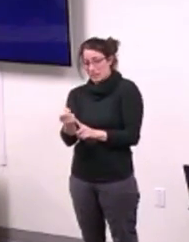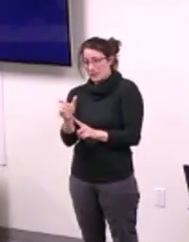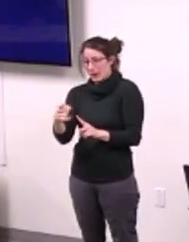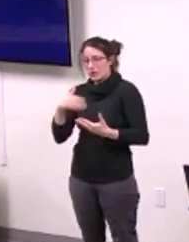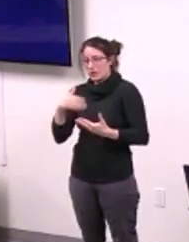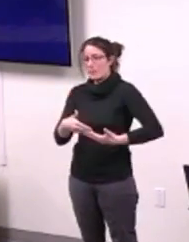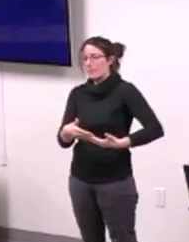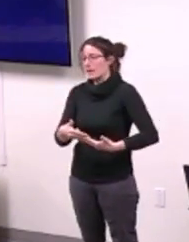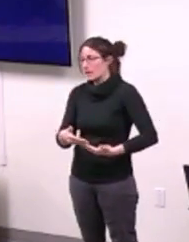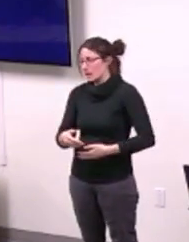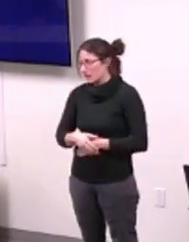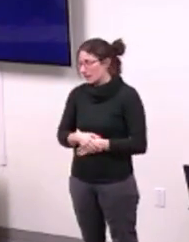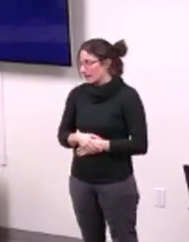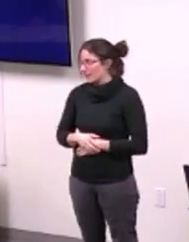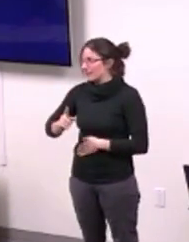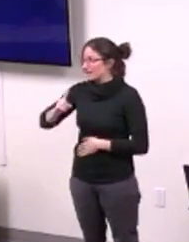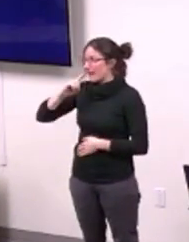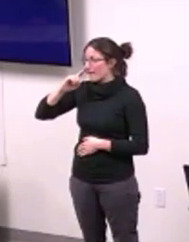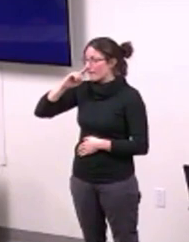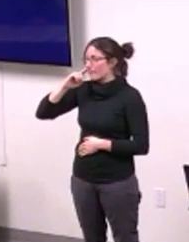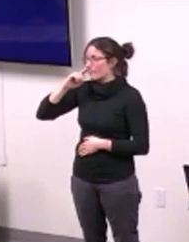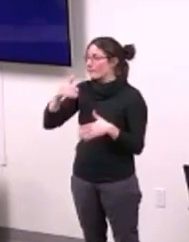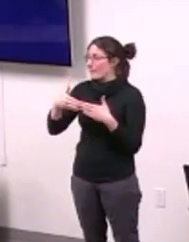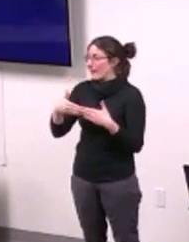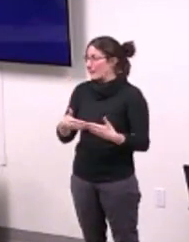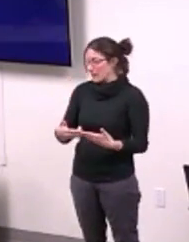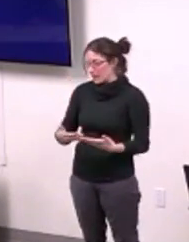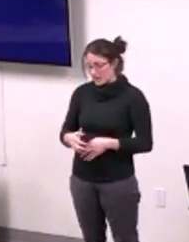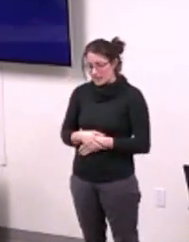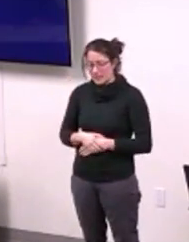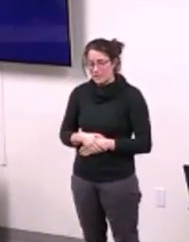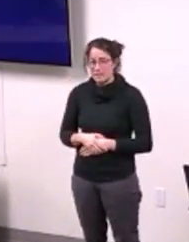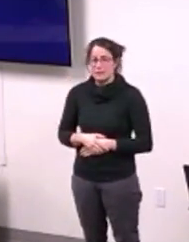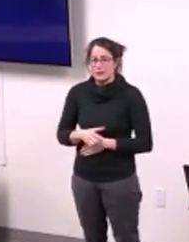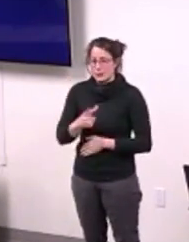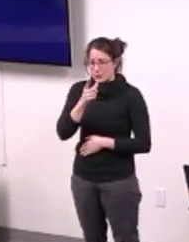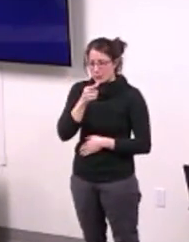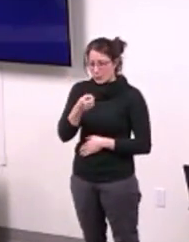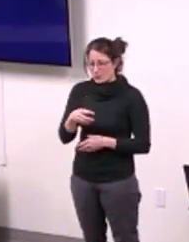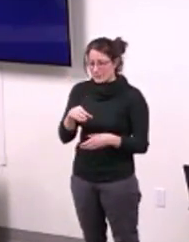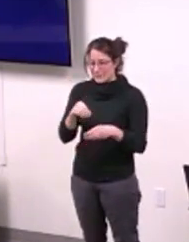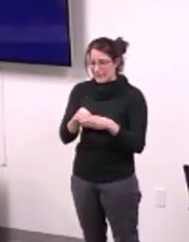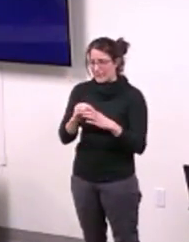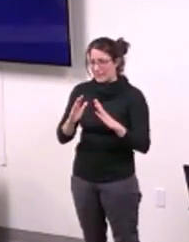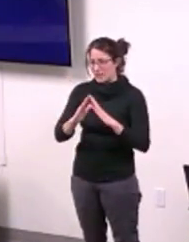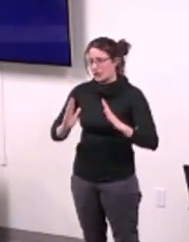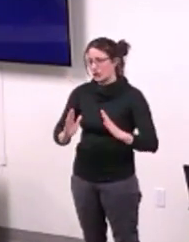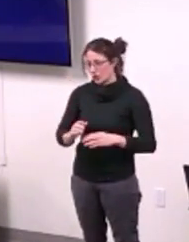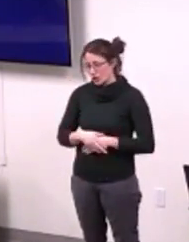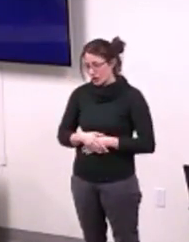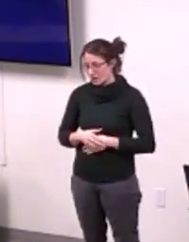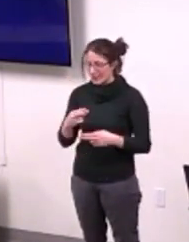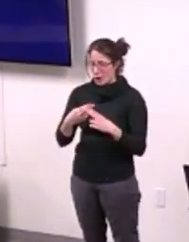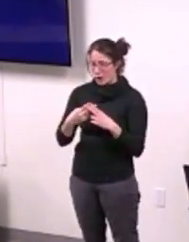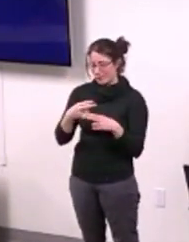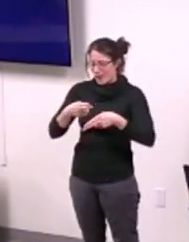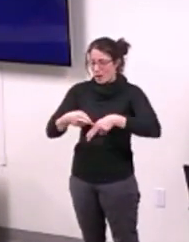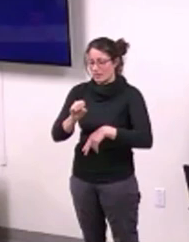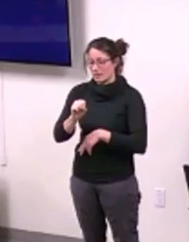A deaf baby who's in a shelter. They call it a shelter. It's a, it's a, it's a prison.